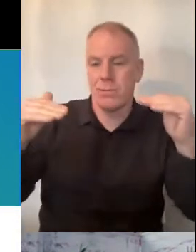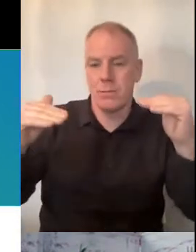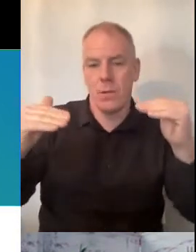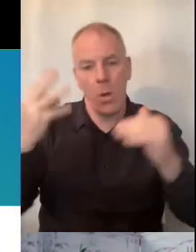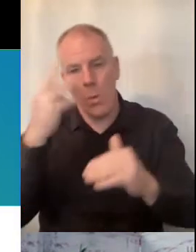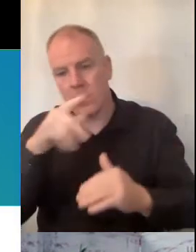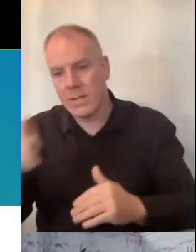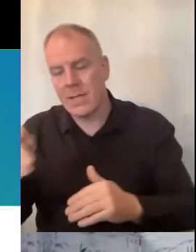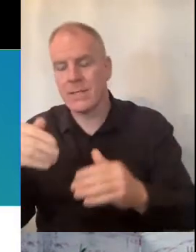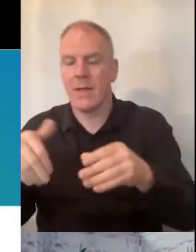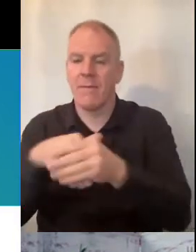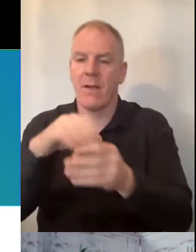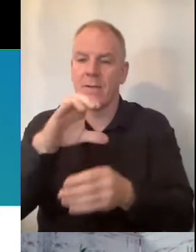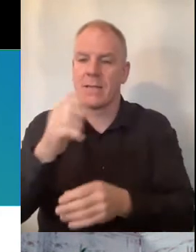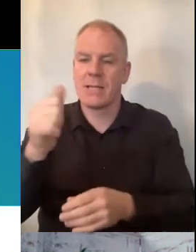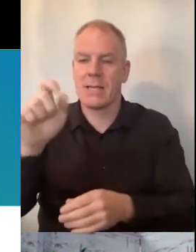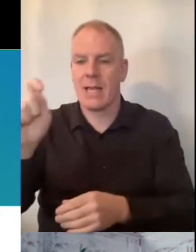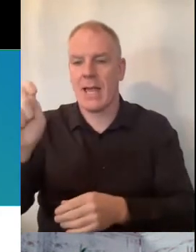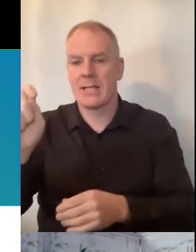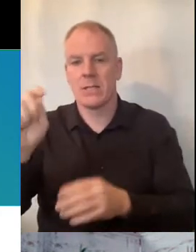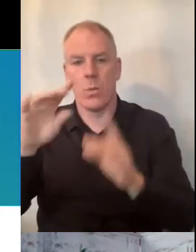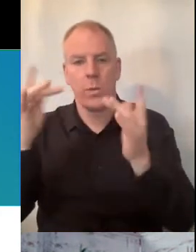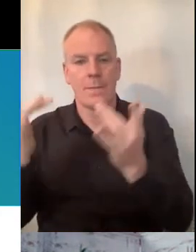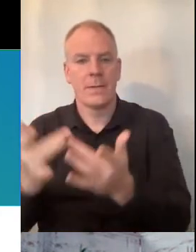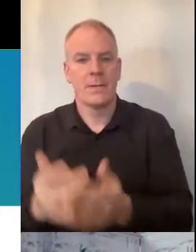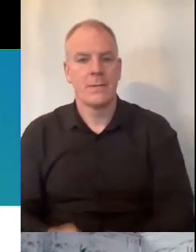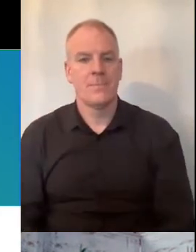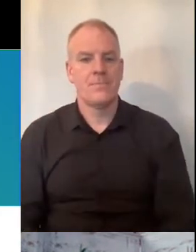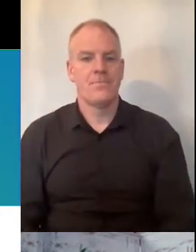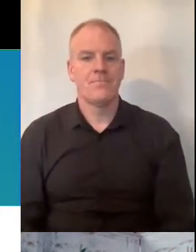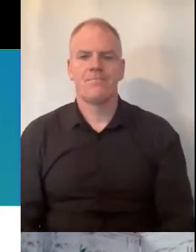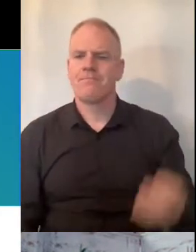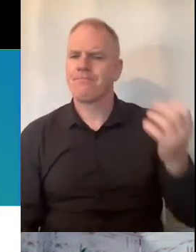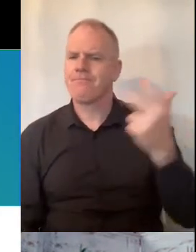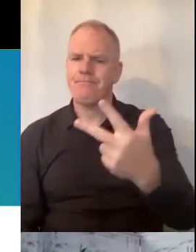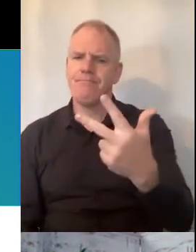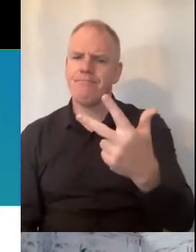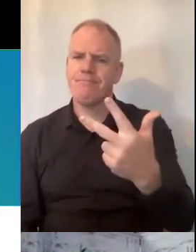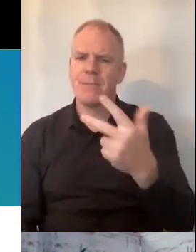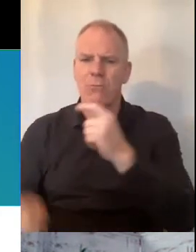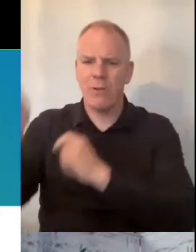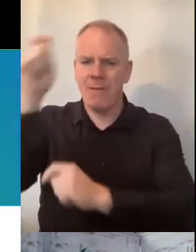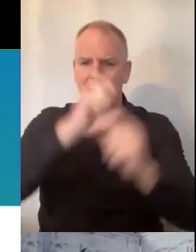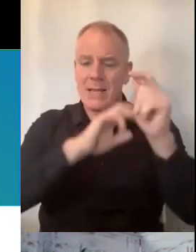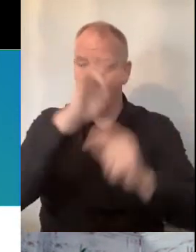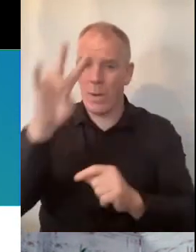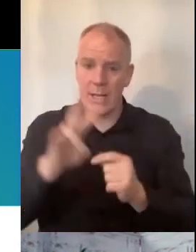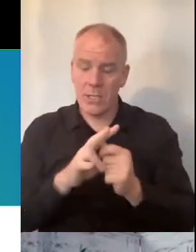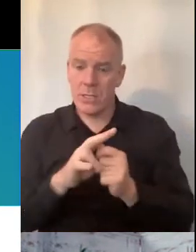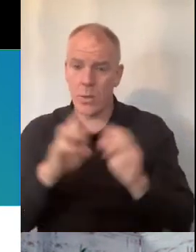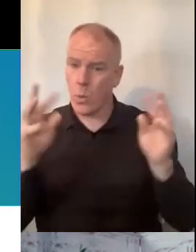that on the cast website. And then just some reflective questions. Did you achieve your goals from the workshop?